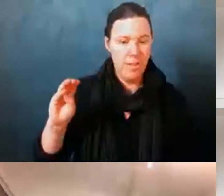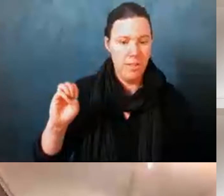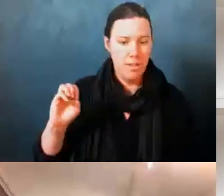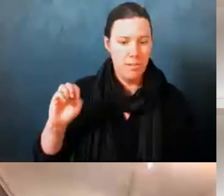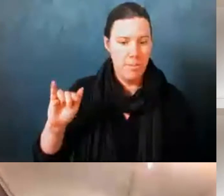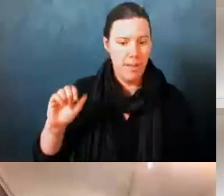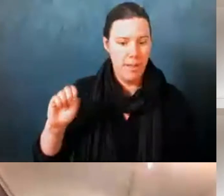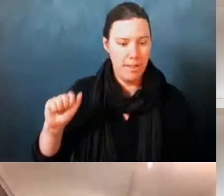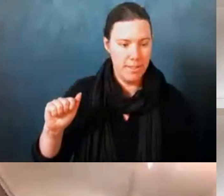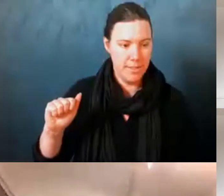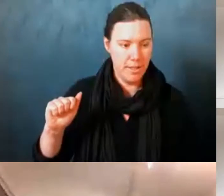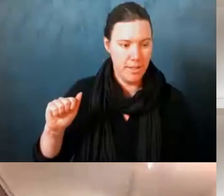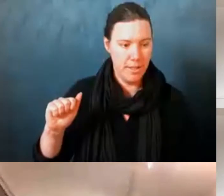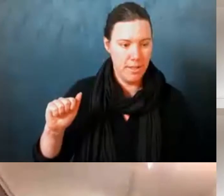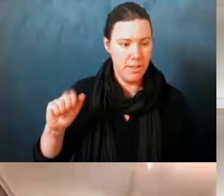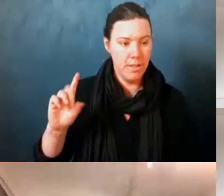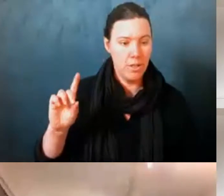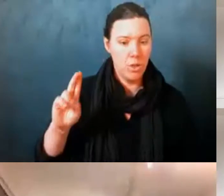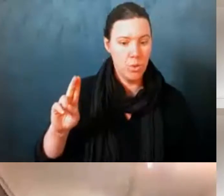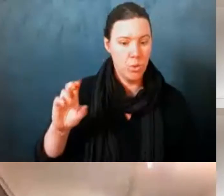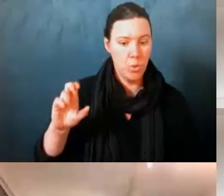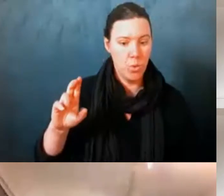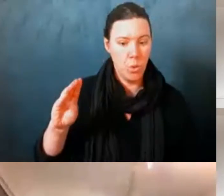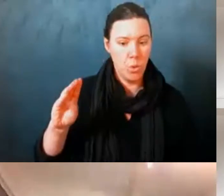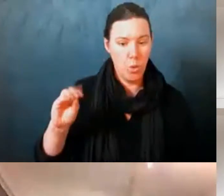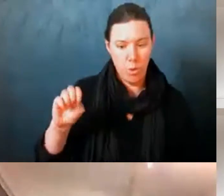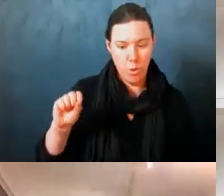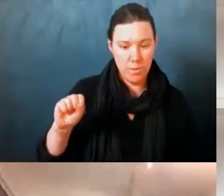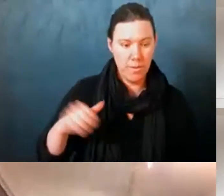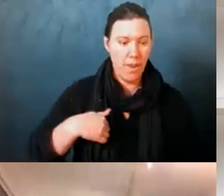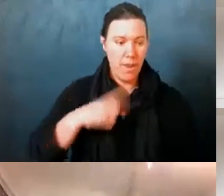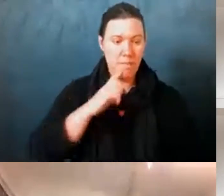I'm actually an optometrist, a colleague of Dr. Larry Jones.